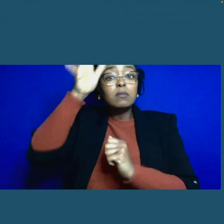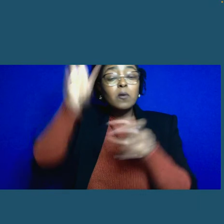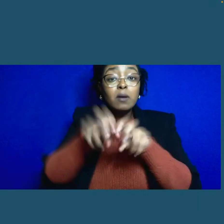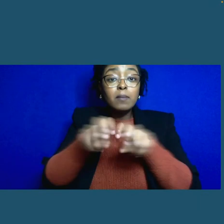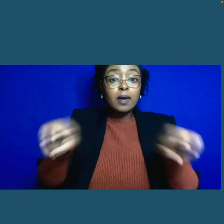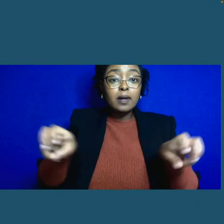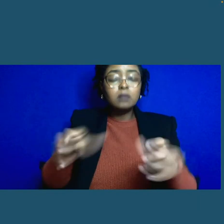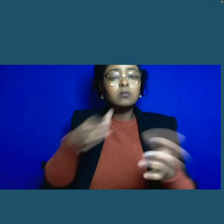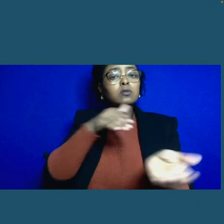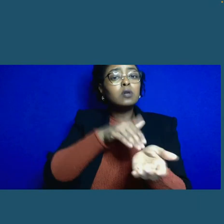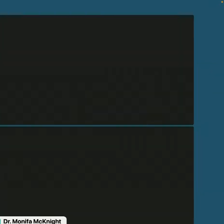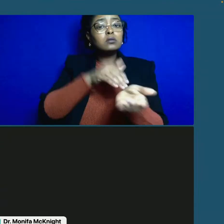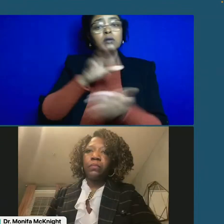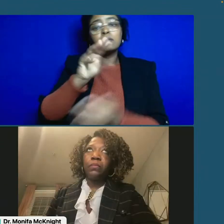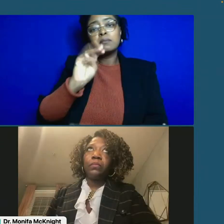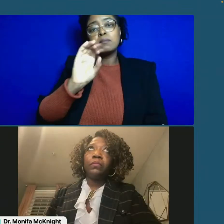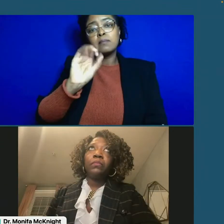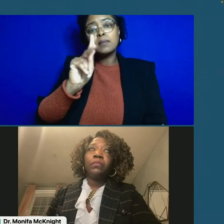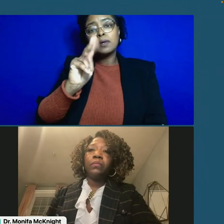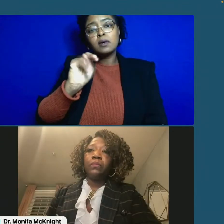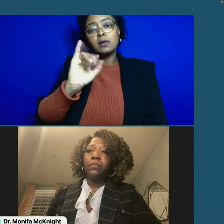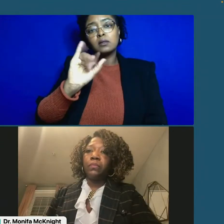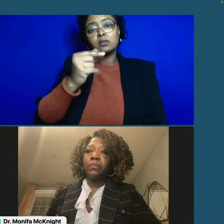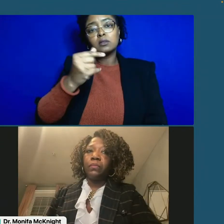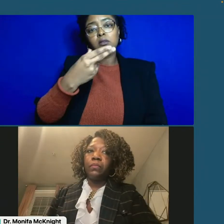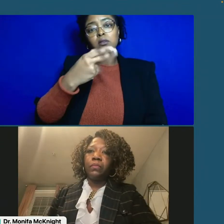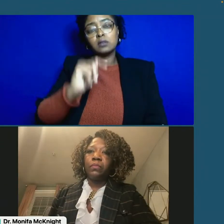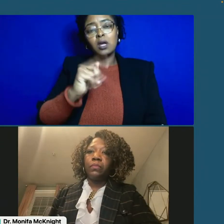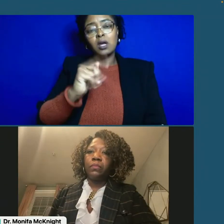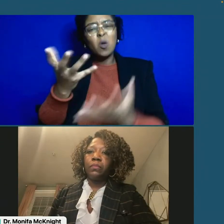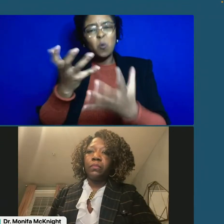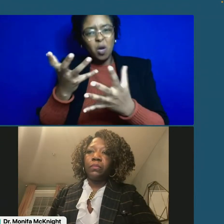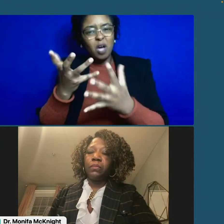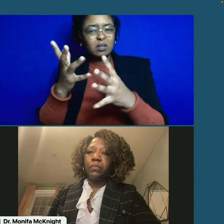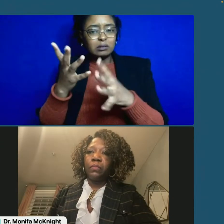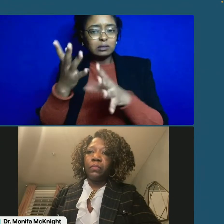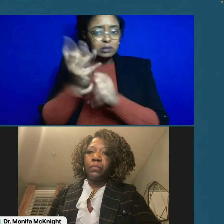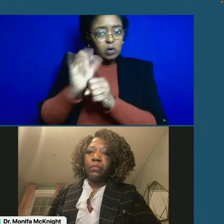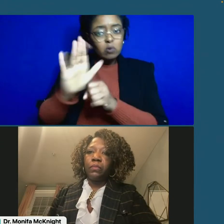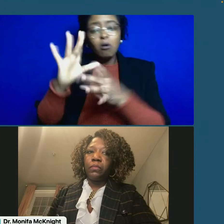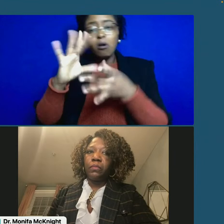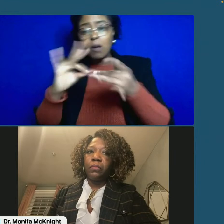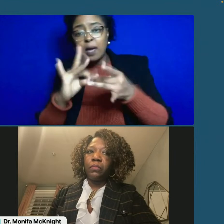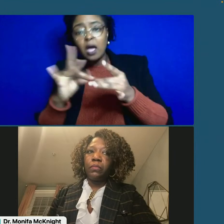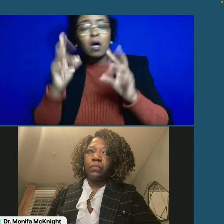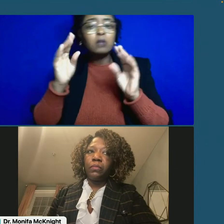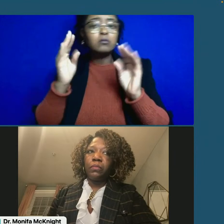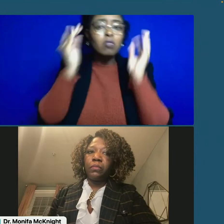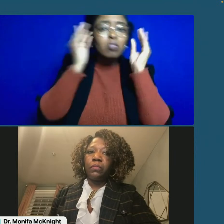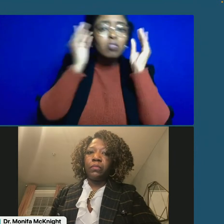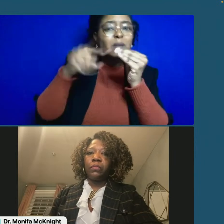our parents panels. Dr McKnight